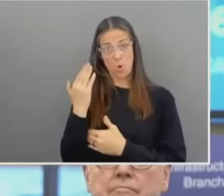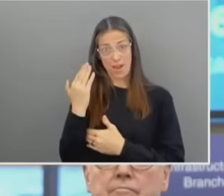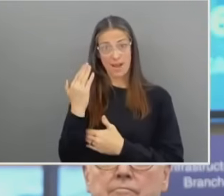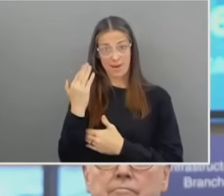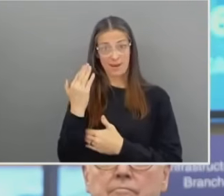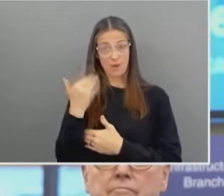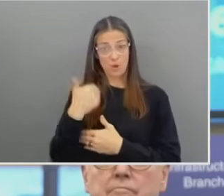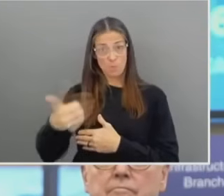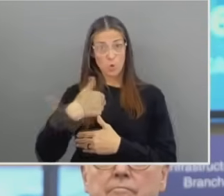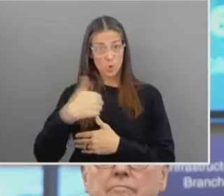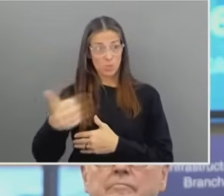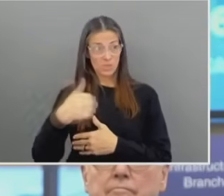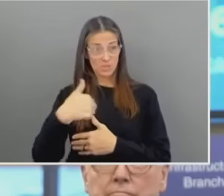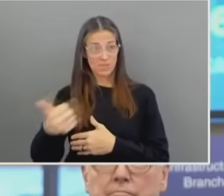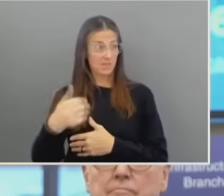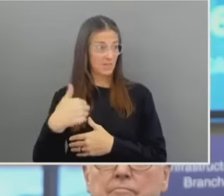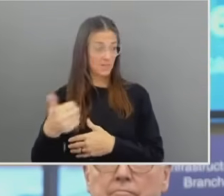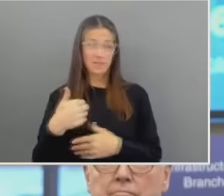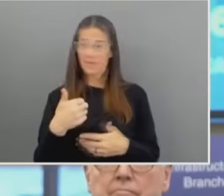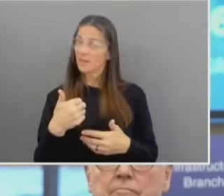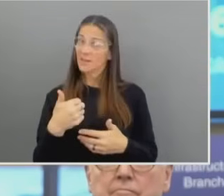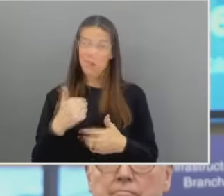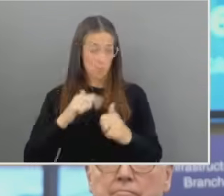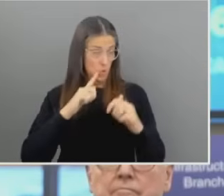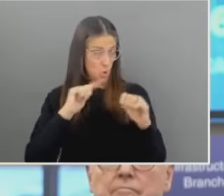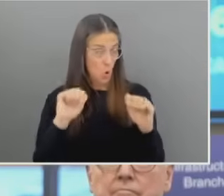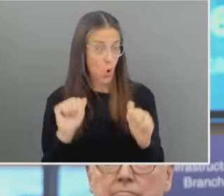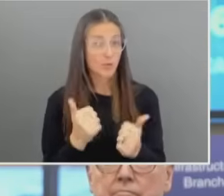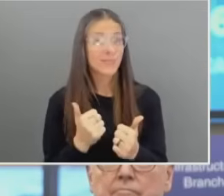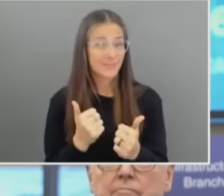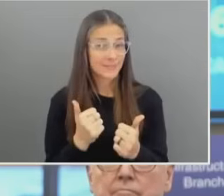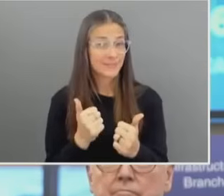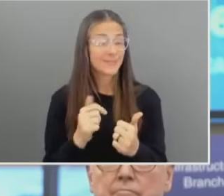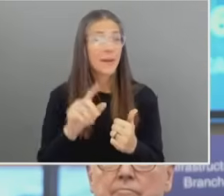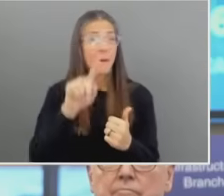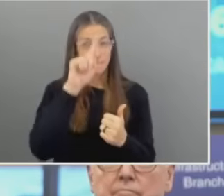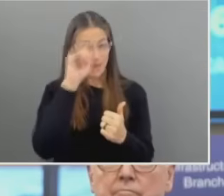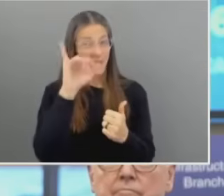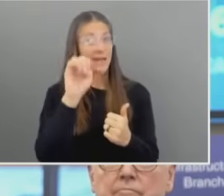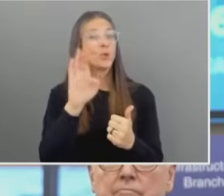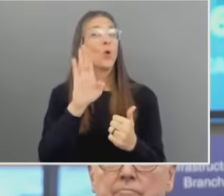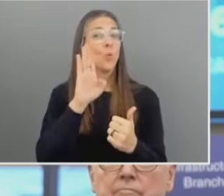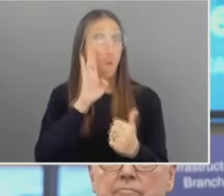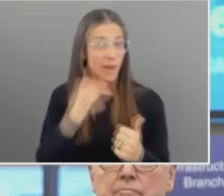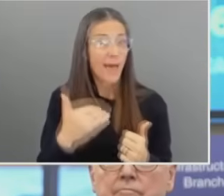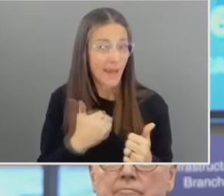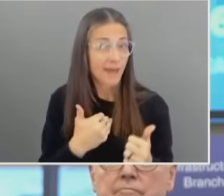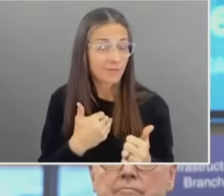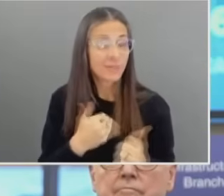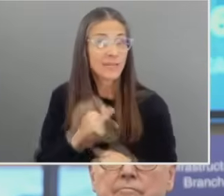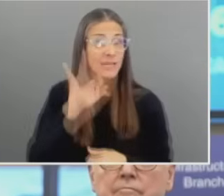I CAN TELL YOU IN THE VERY LEAST A TUESDAY MORNING COMMUTE, AS COLD AS IT’S GOING TO BE, WILL BE ICY.